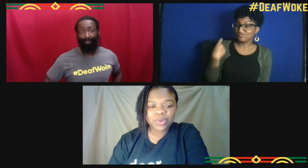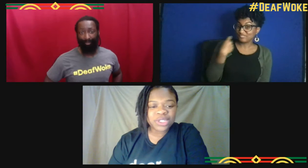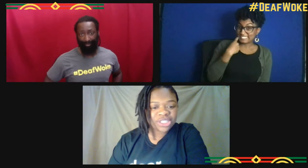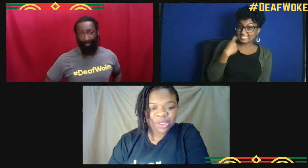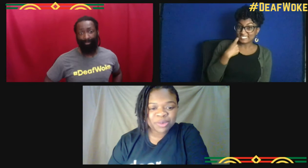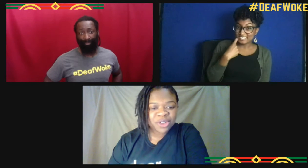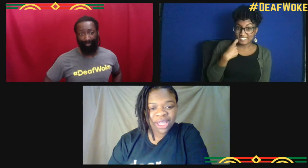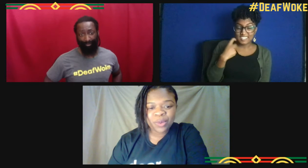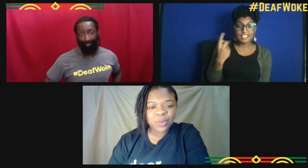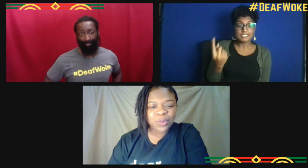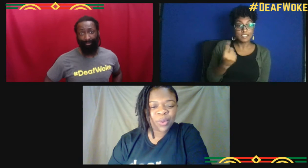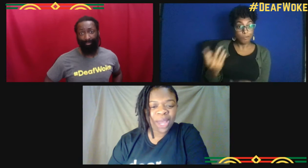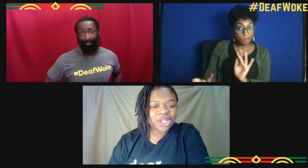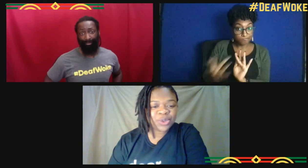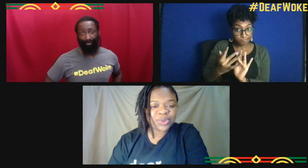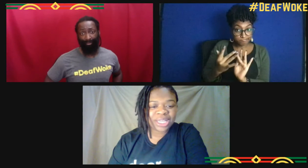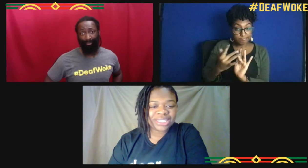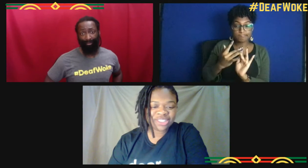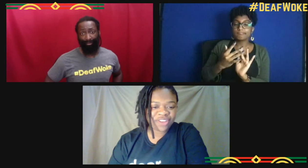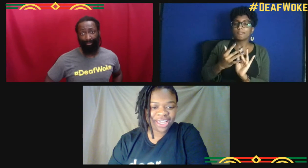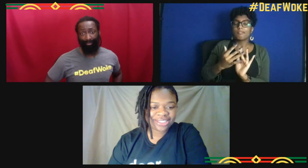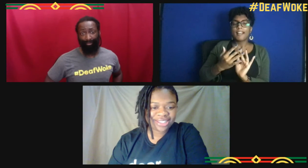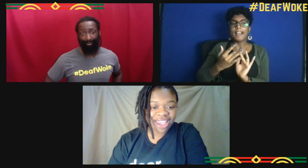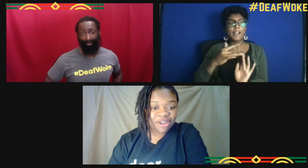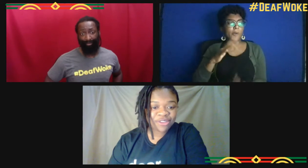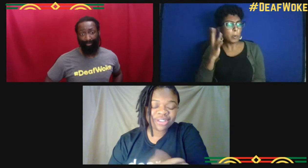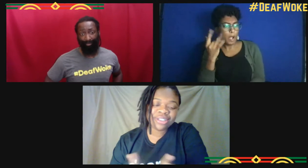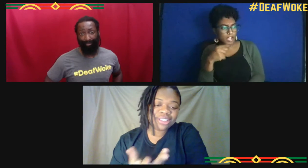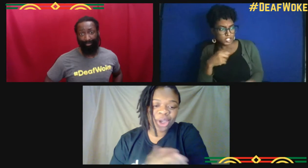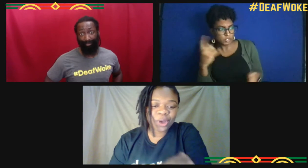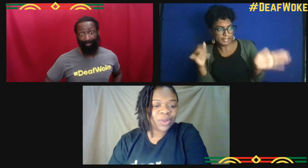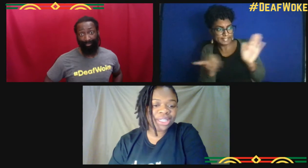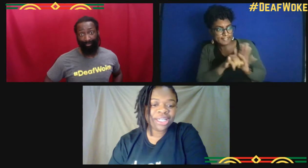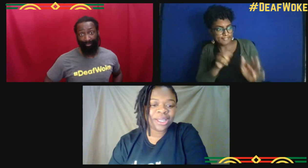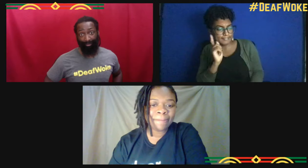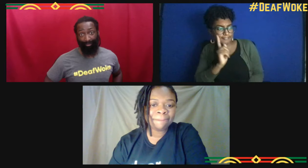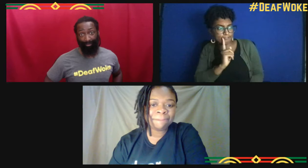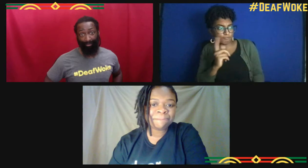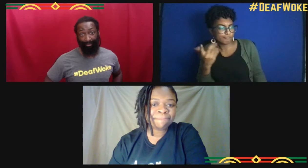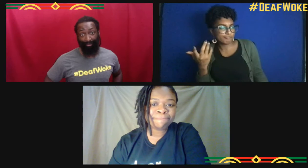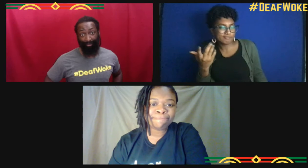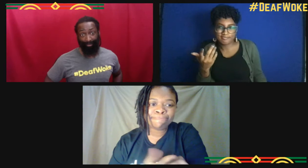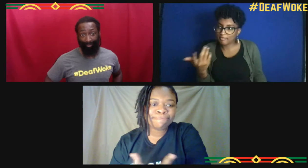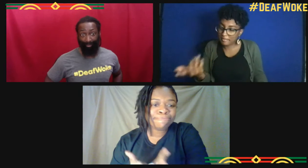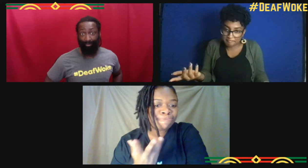someone reached out to me they're like, why do you identify as deaf? So that's my explanation.